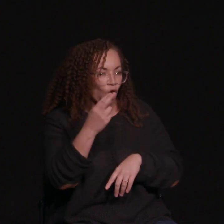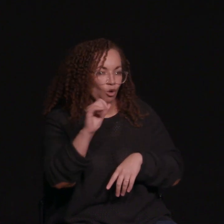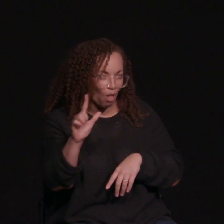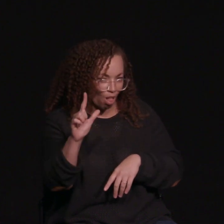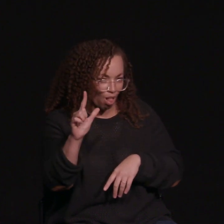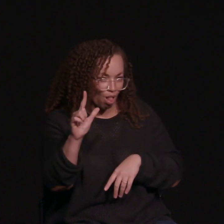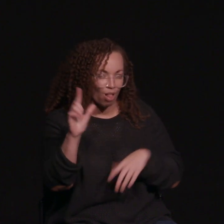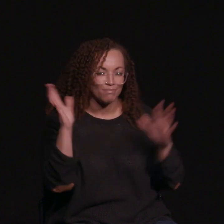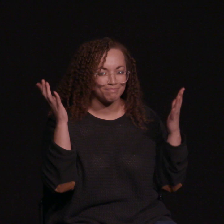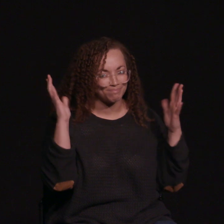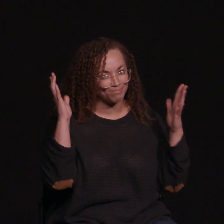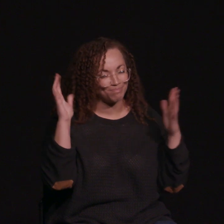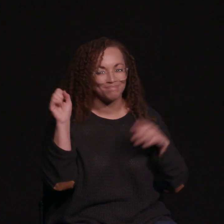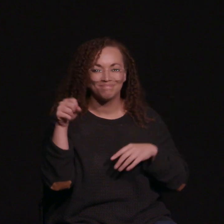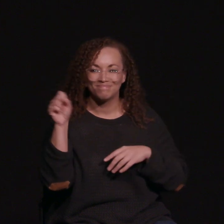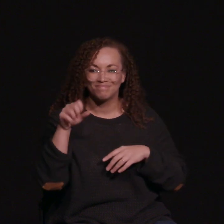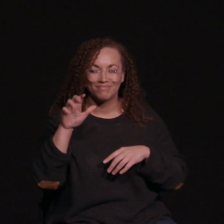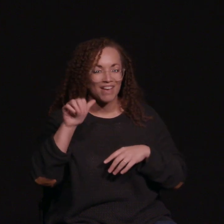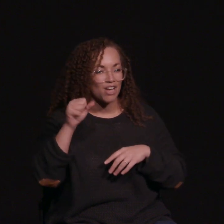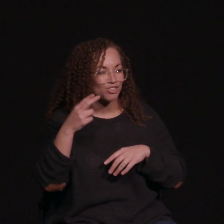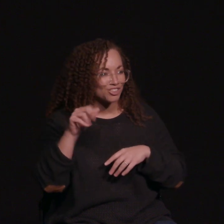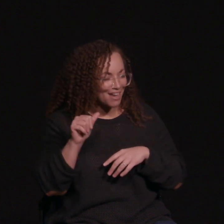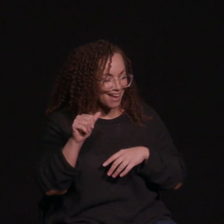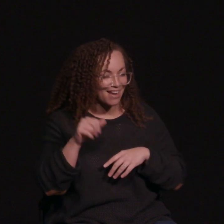yes, ah-shay, whose work provides an example of the